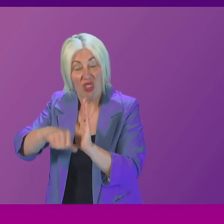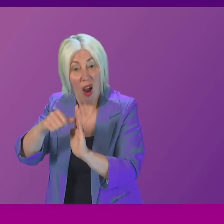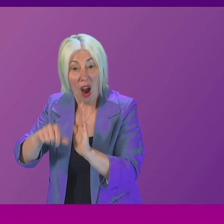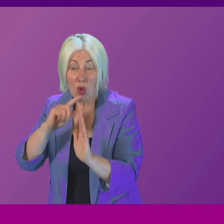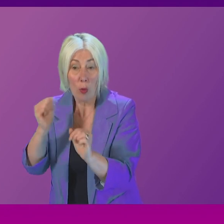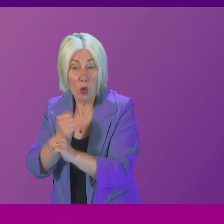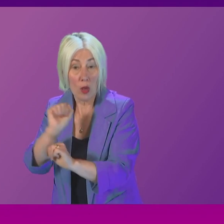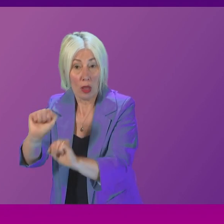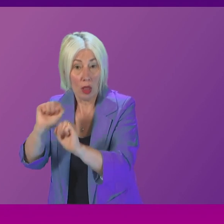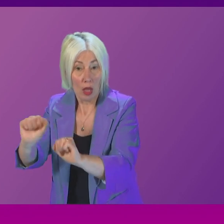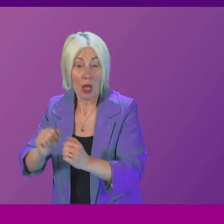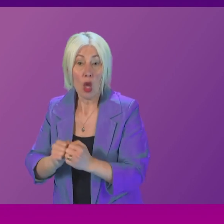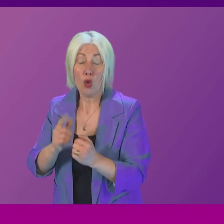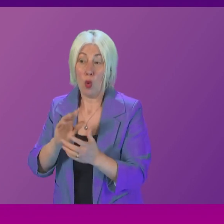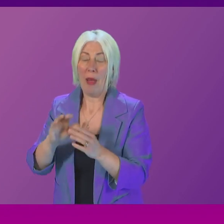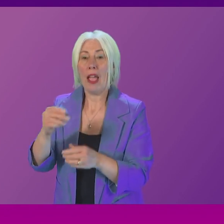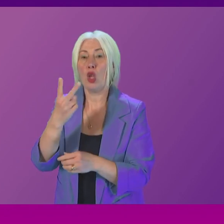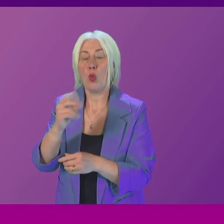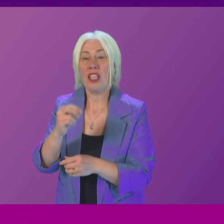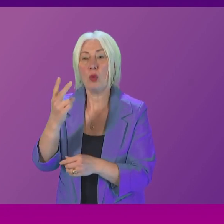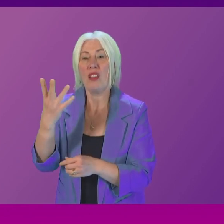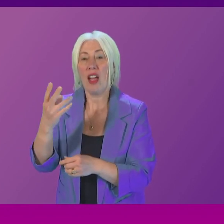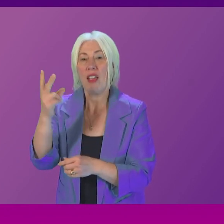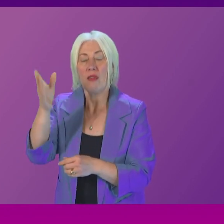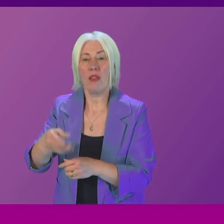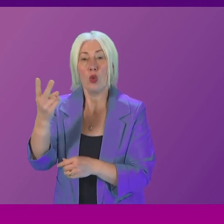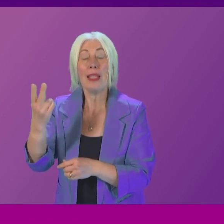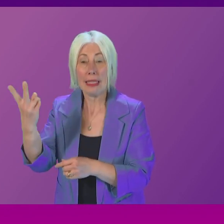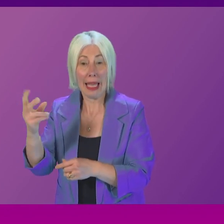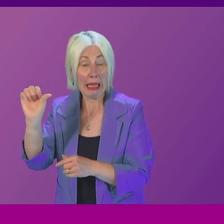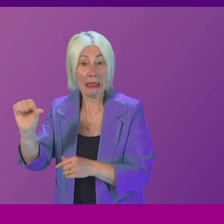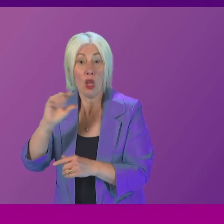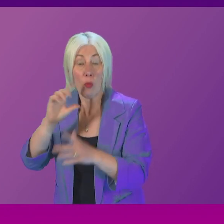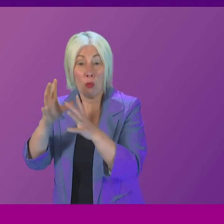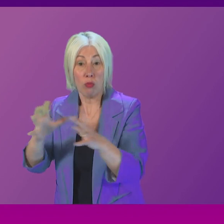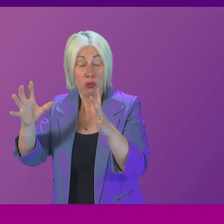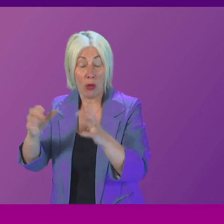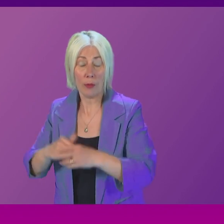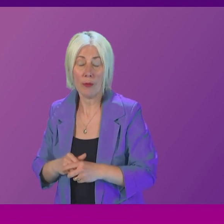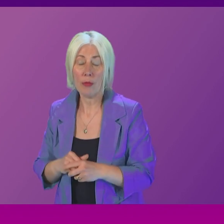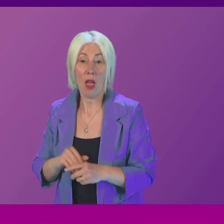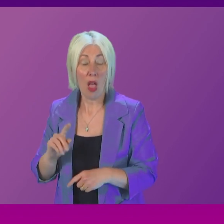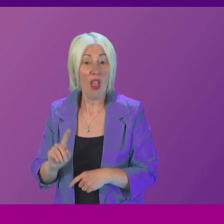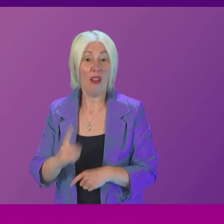In the first year of opening, the first of the national treatment centres—the national